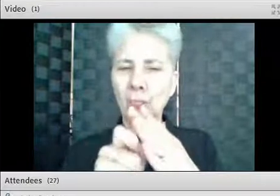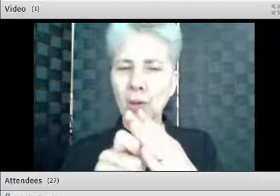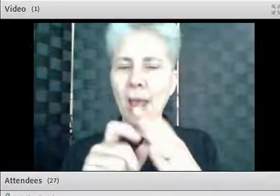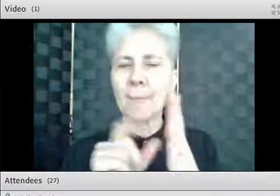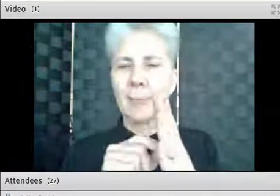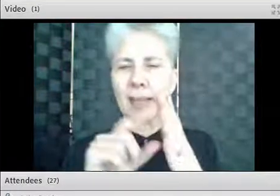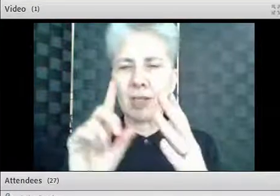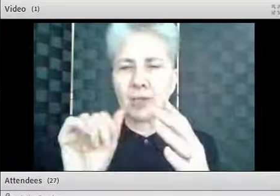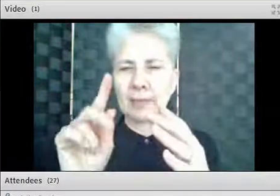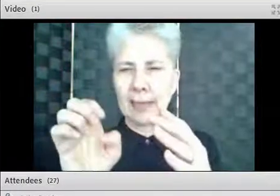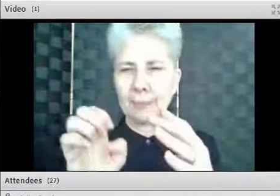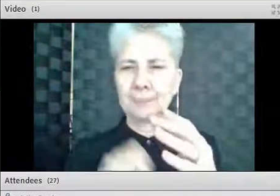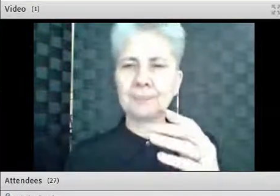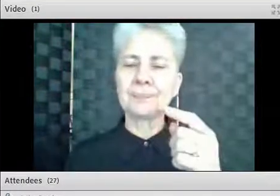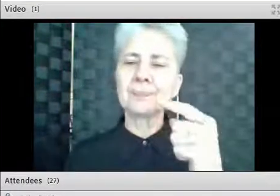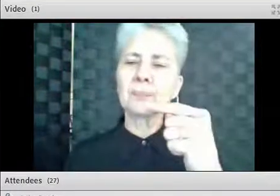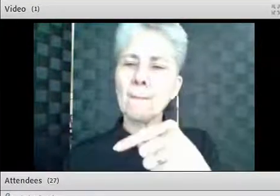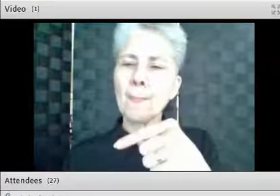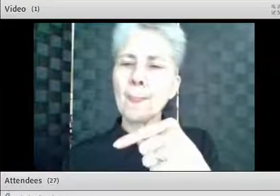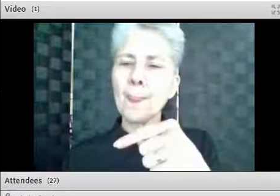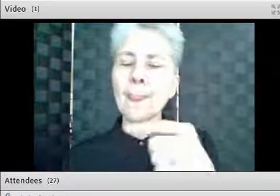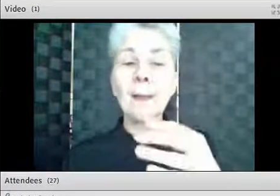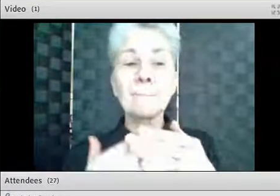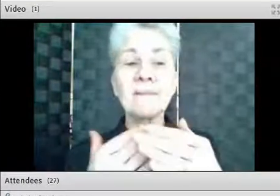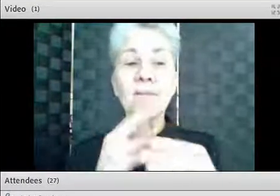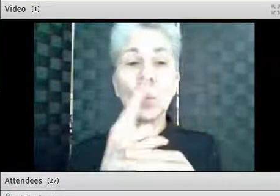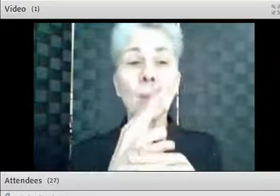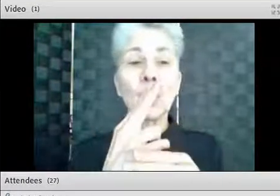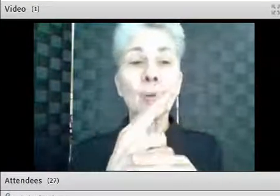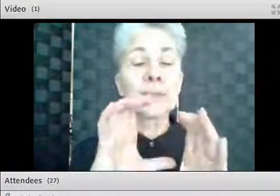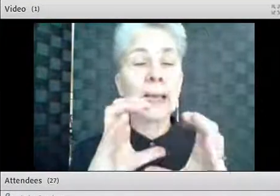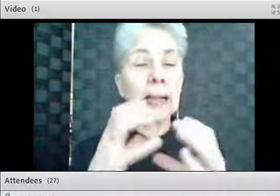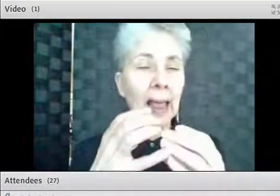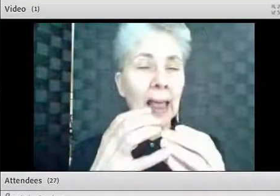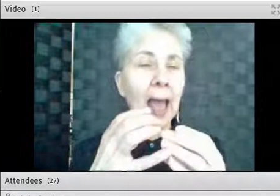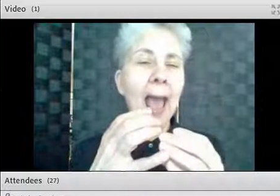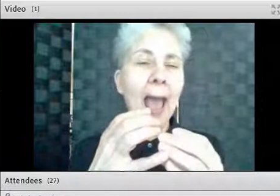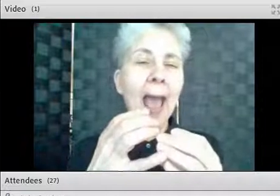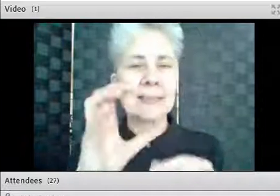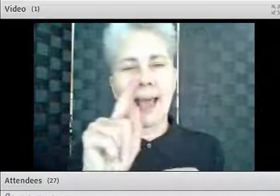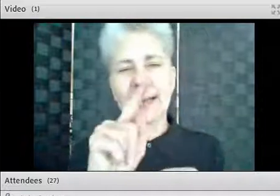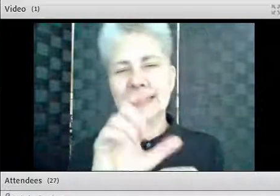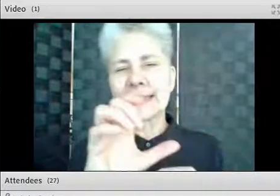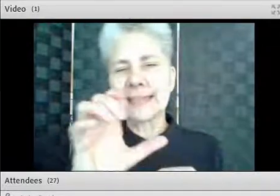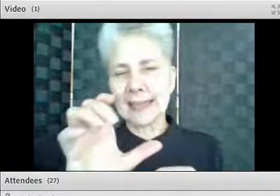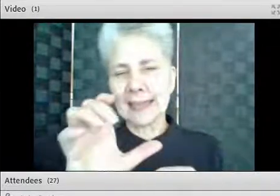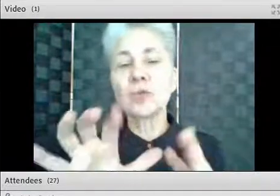Before we start using Class Web or just, you know, Library of Congress Classification to find these numbers,